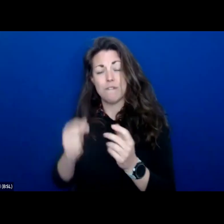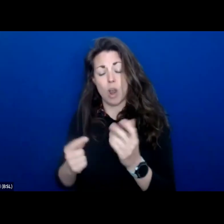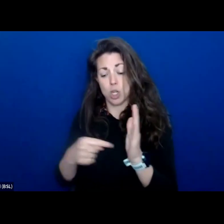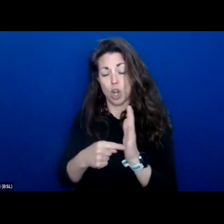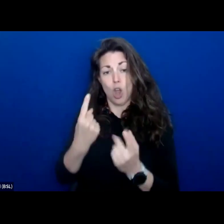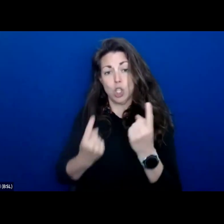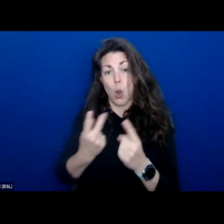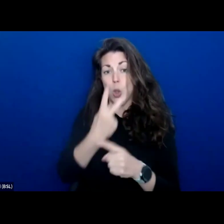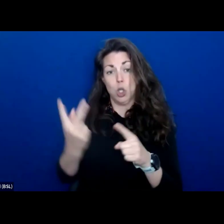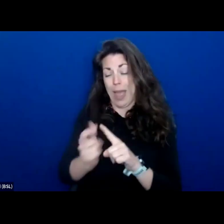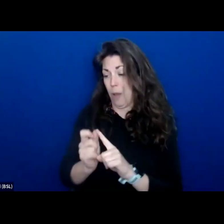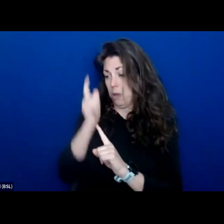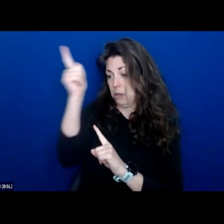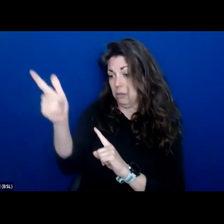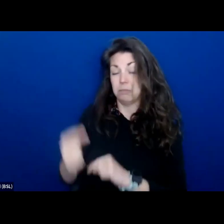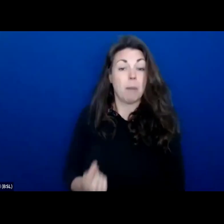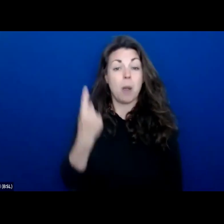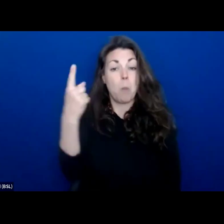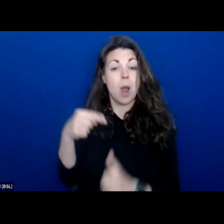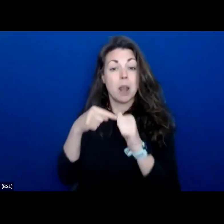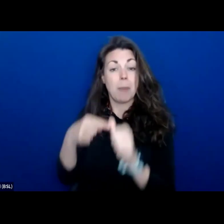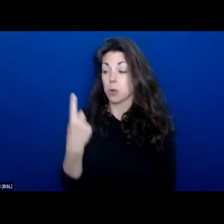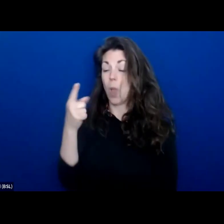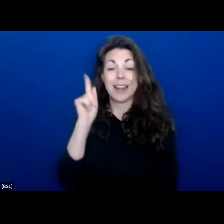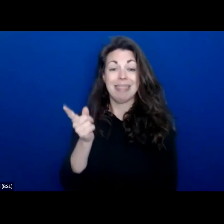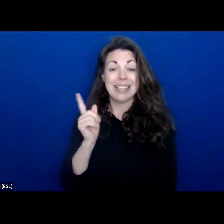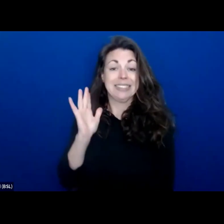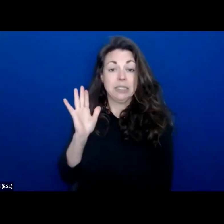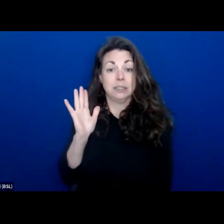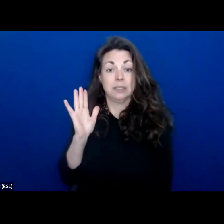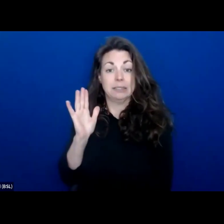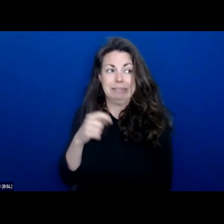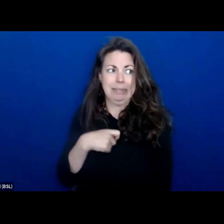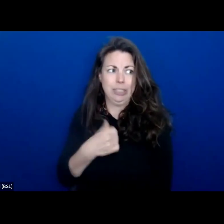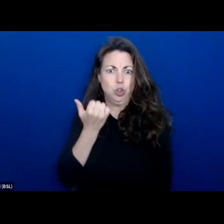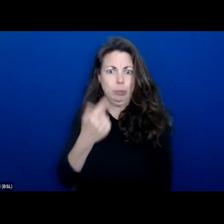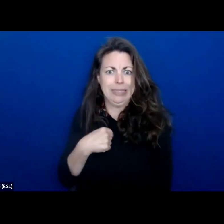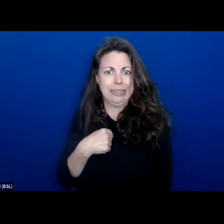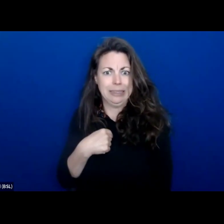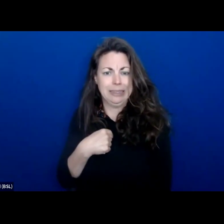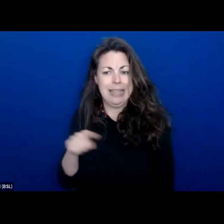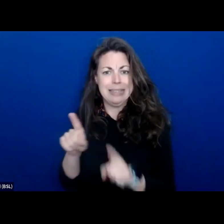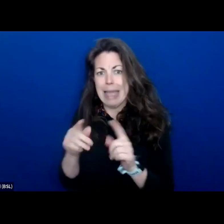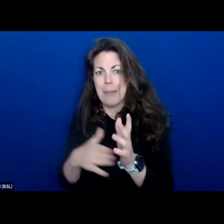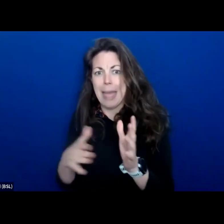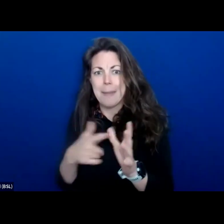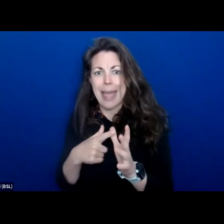It's the only college that I applied to actually, which in retrospect was a bit stupid. I did the same with my master's degree. But luckily both times